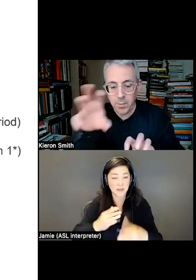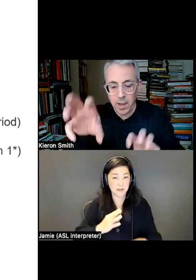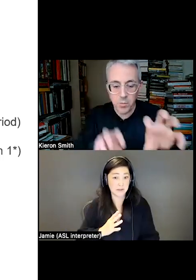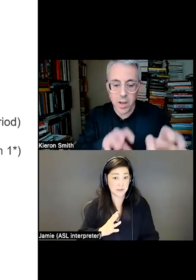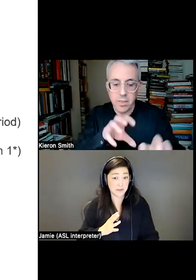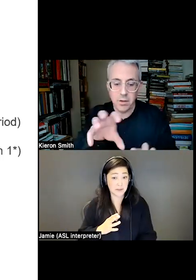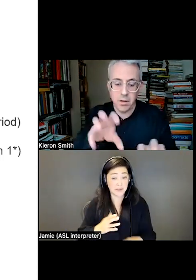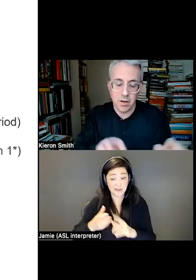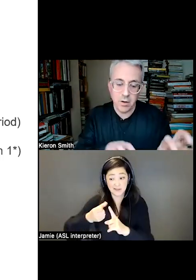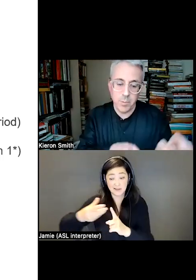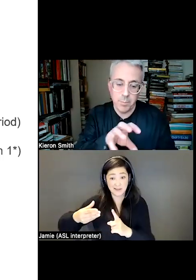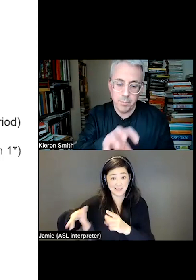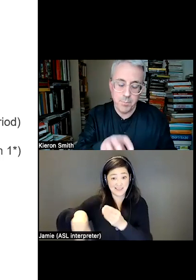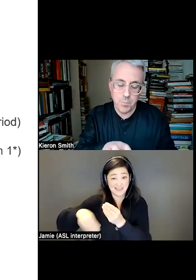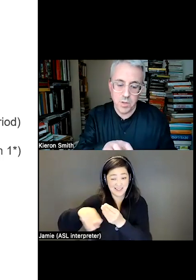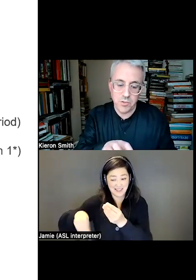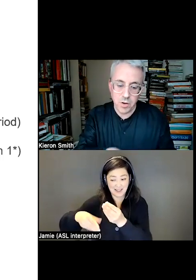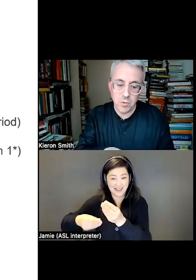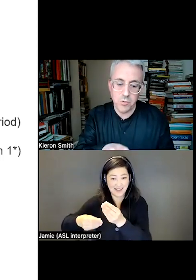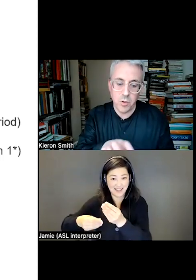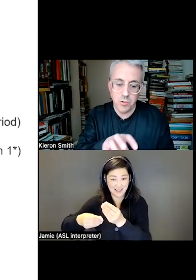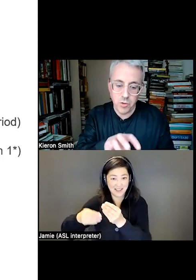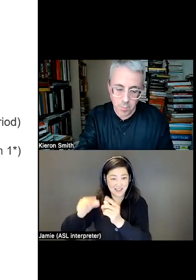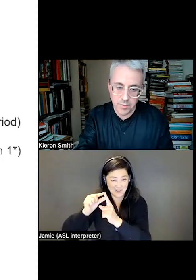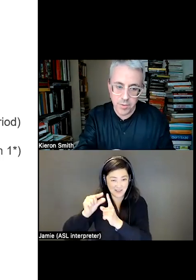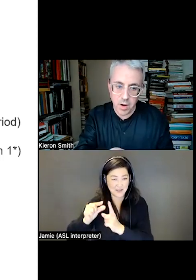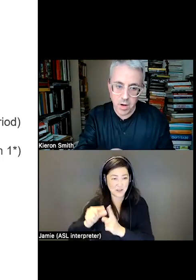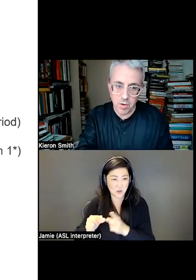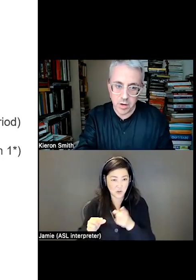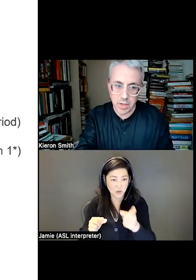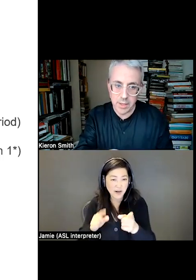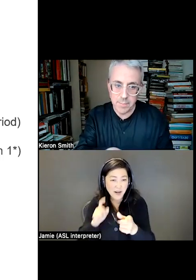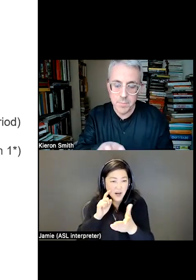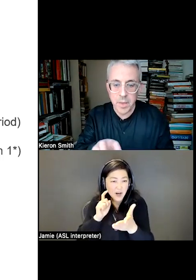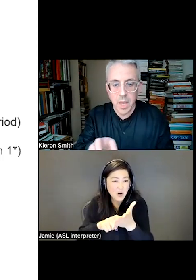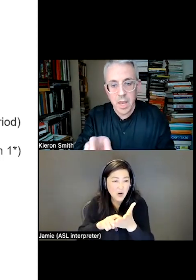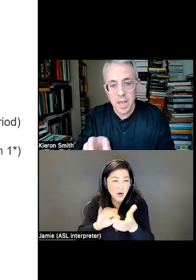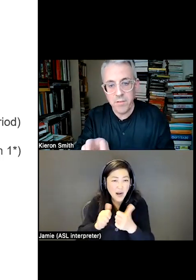and you think about the way that I kind of put the circles on top of the hierarchy is